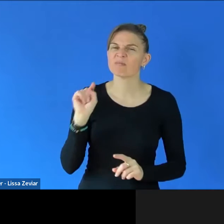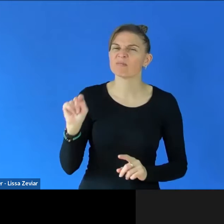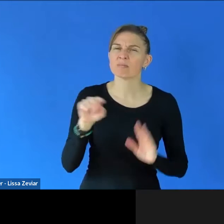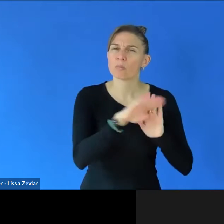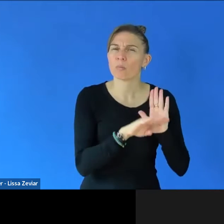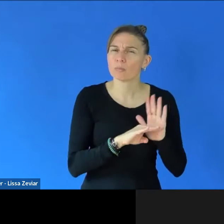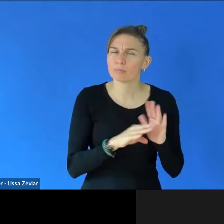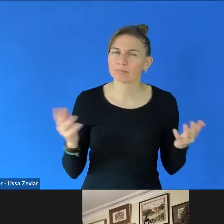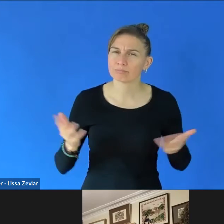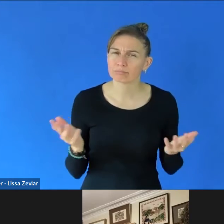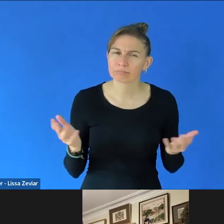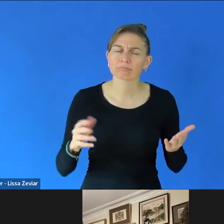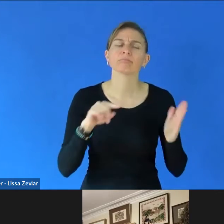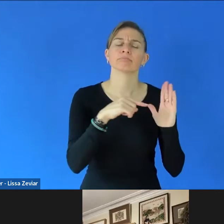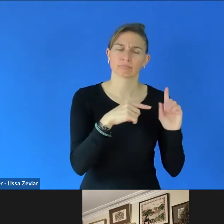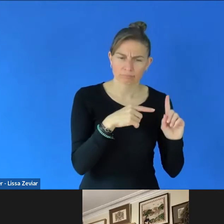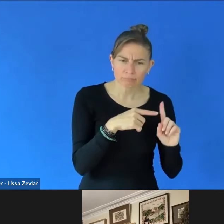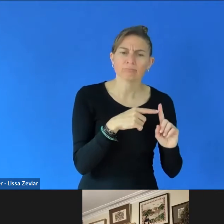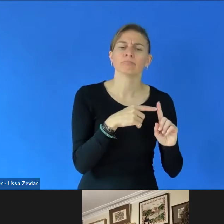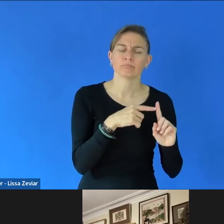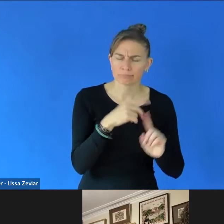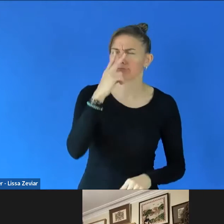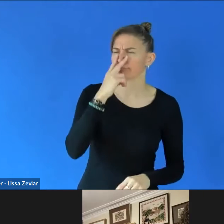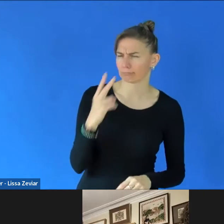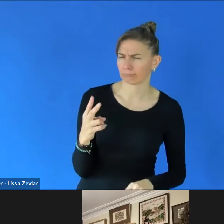that one organisation did not have all the answers.